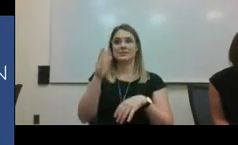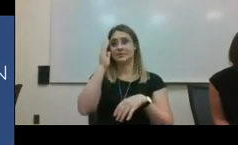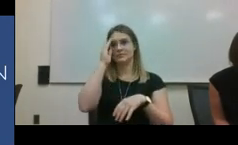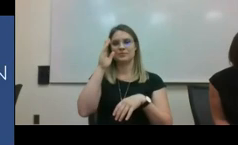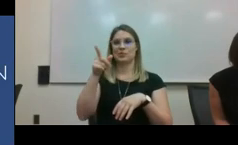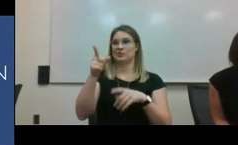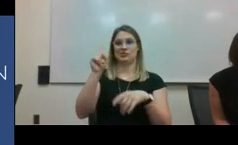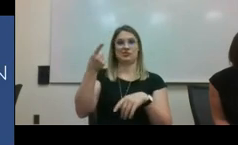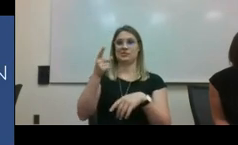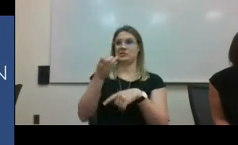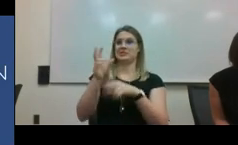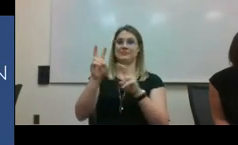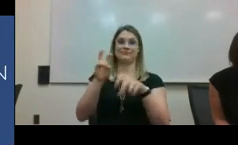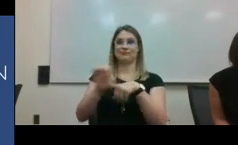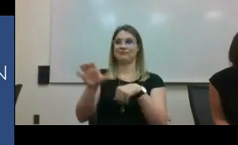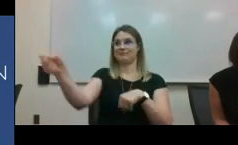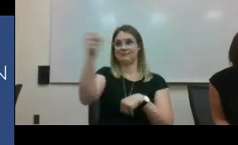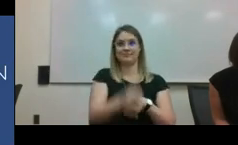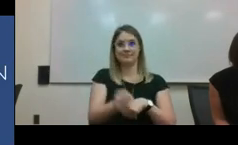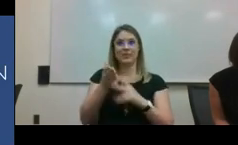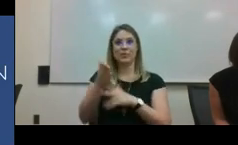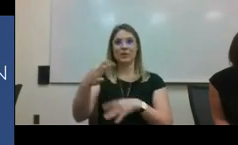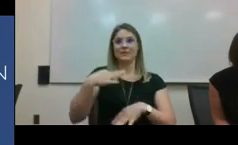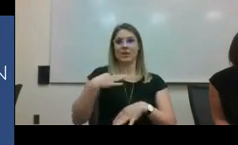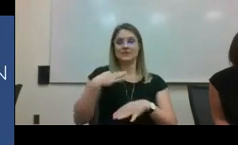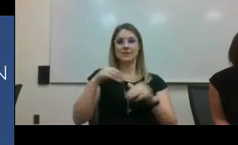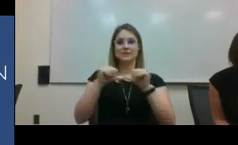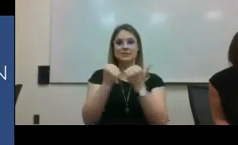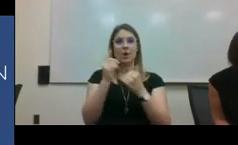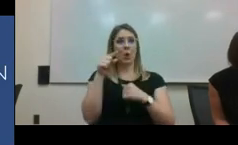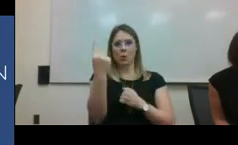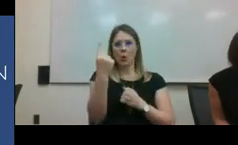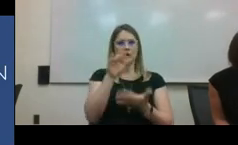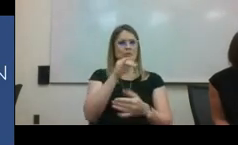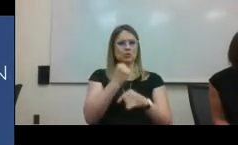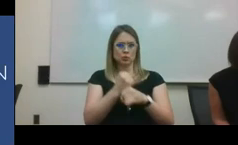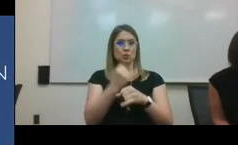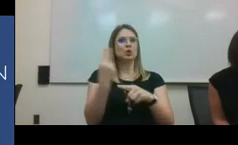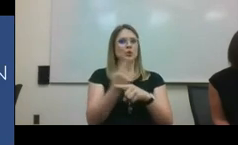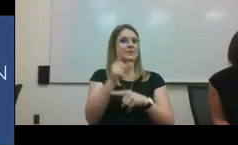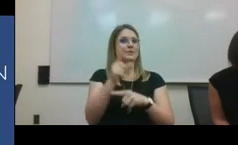through these volunteer associations. There was only one school that actually used deaf teachers in the classroom.